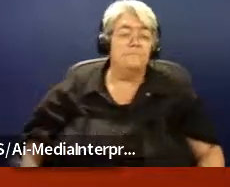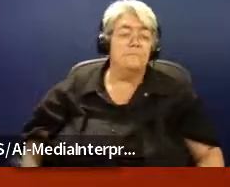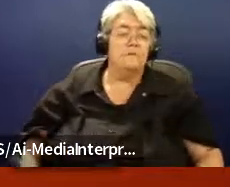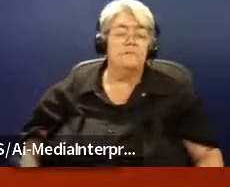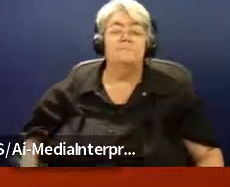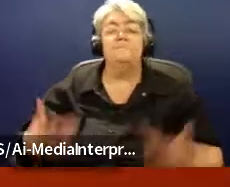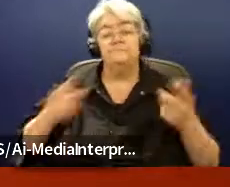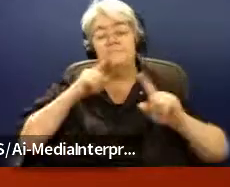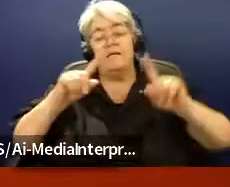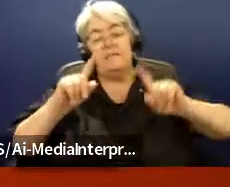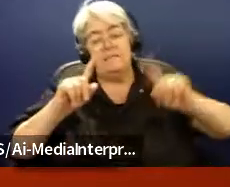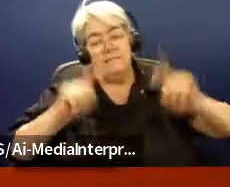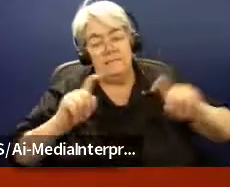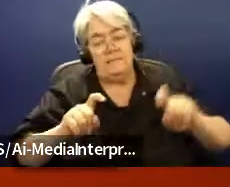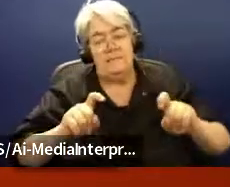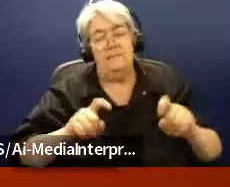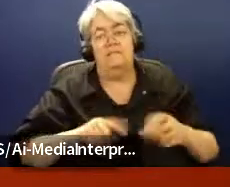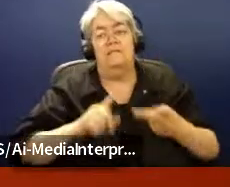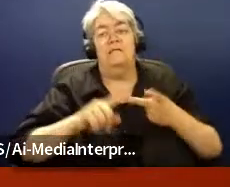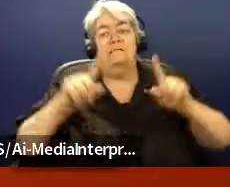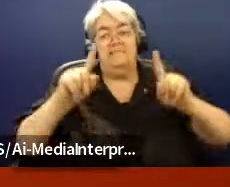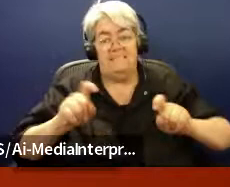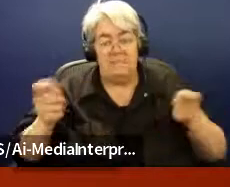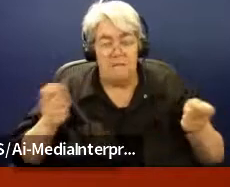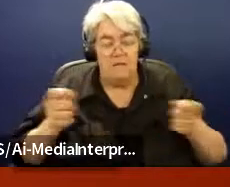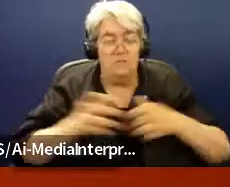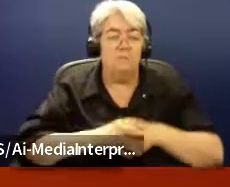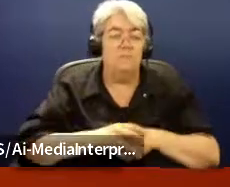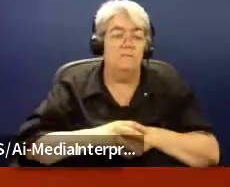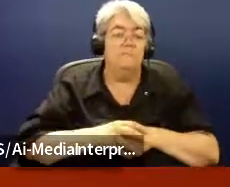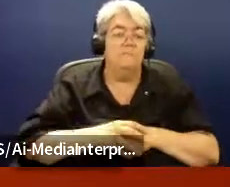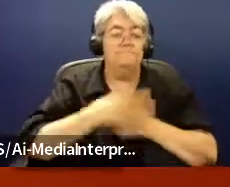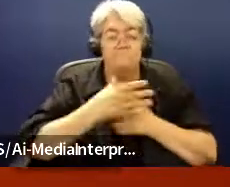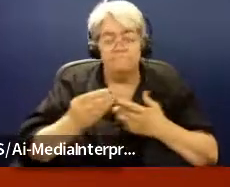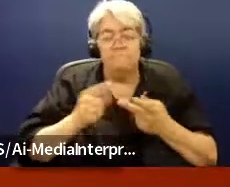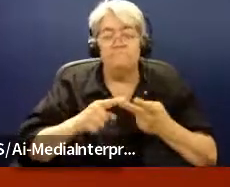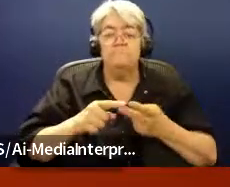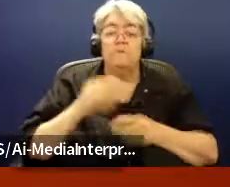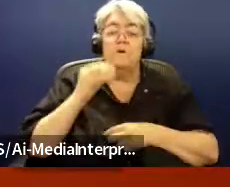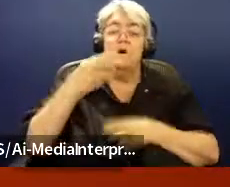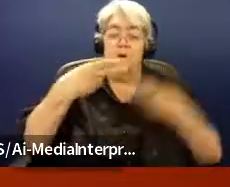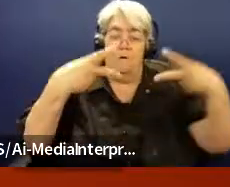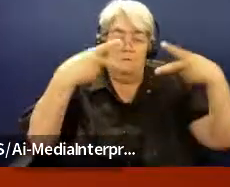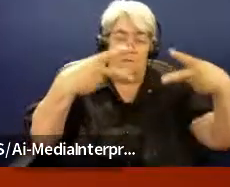techniques stuff. I'm going to get into some of the tools now. Looking at the testing and testing management, as we said,